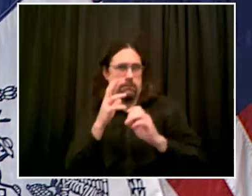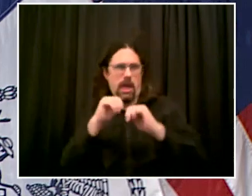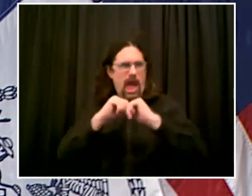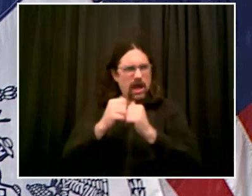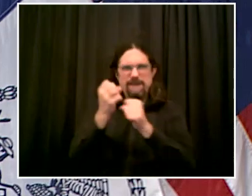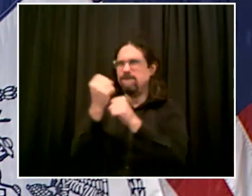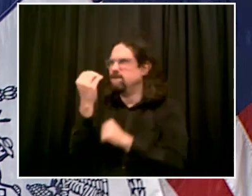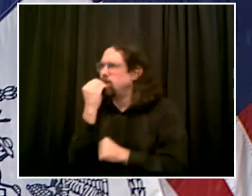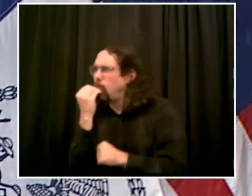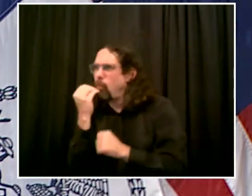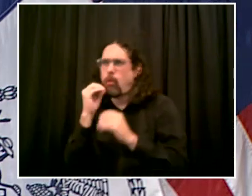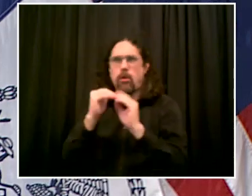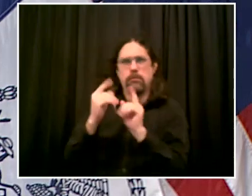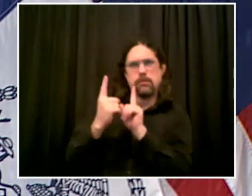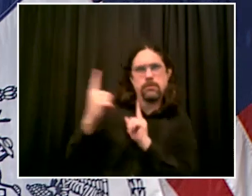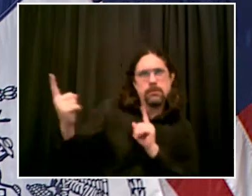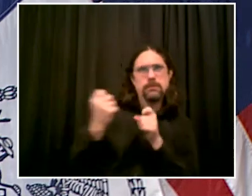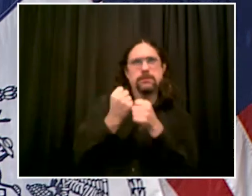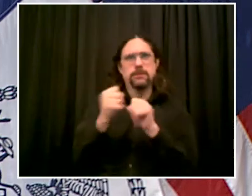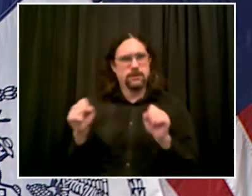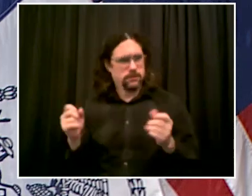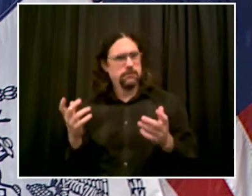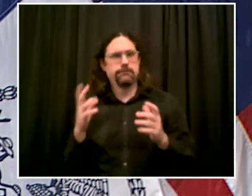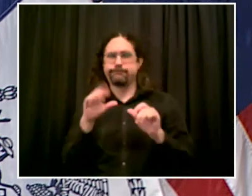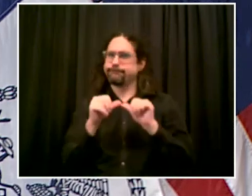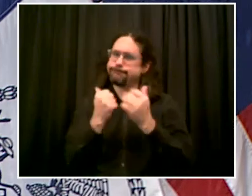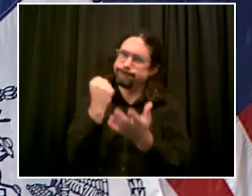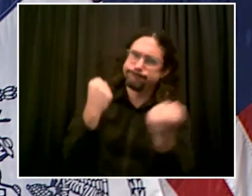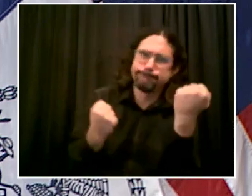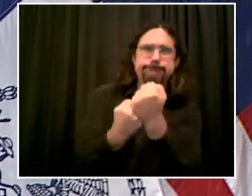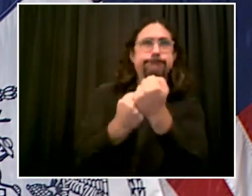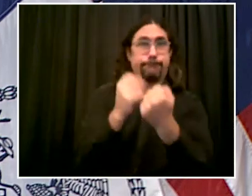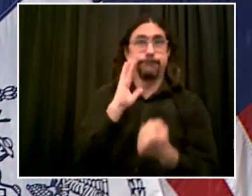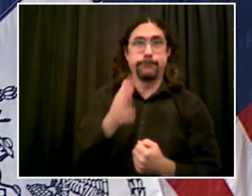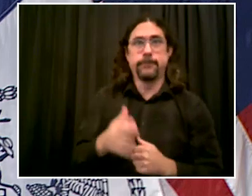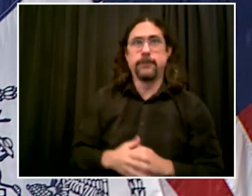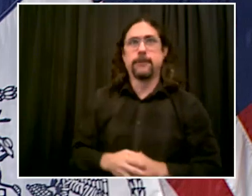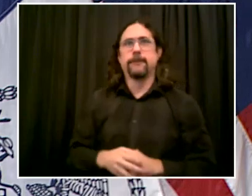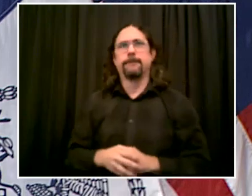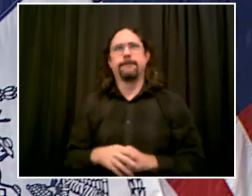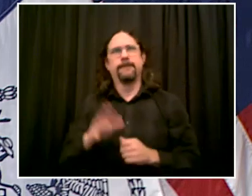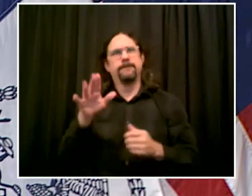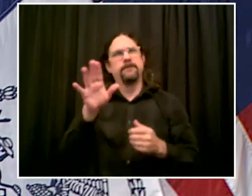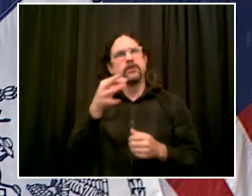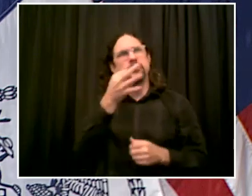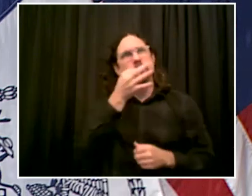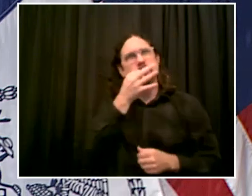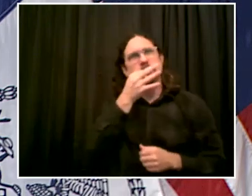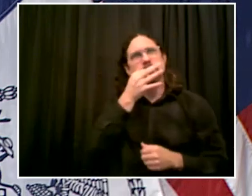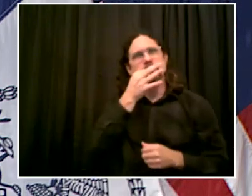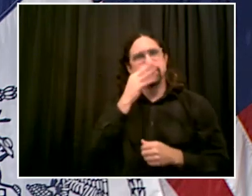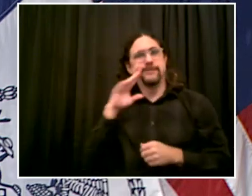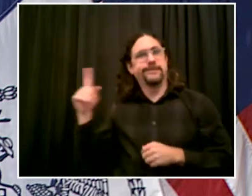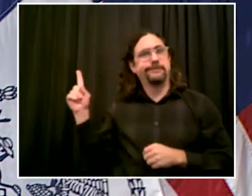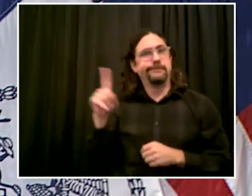THE EFFORT IS MAKING SURE THAT PEOPLE GET SMART, COMPASSIONATE AND RESOURCEFUL